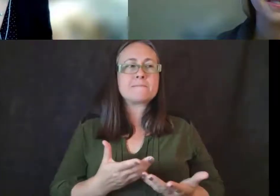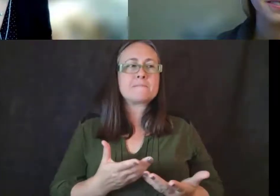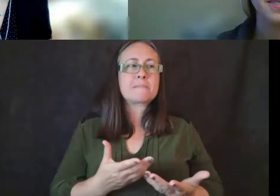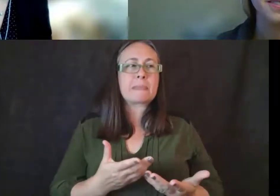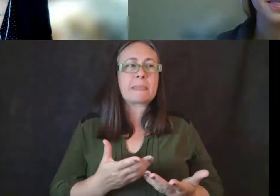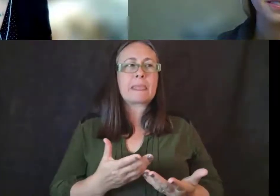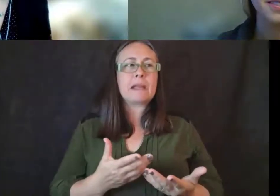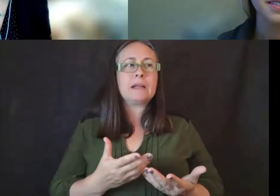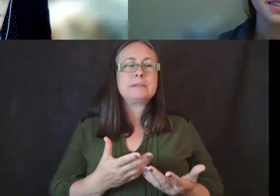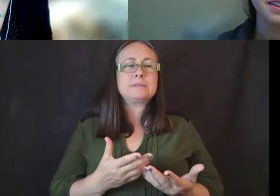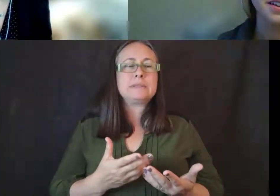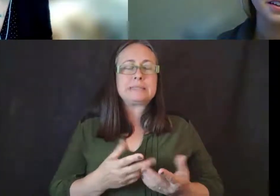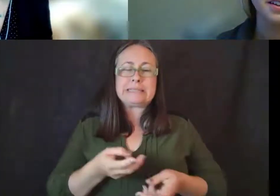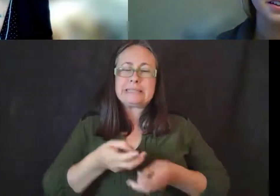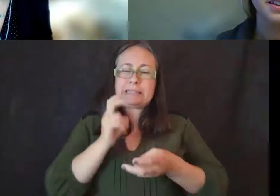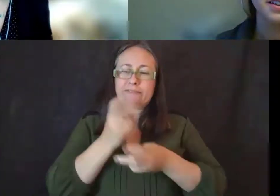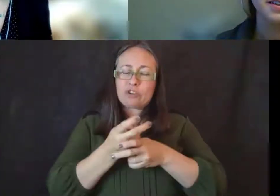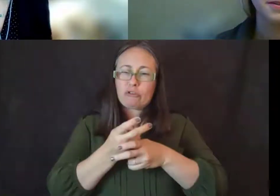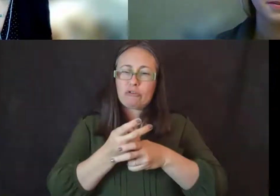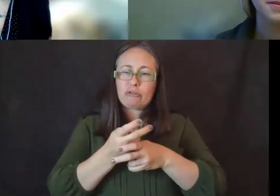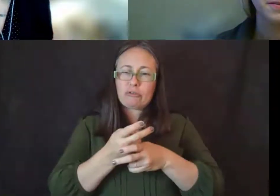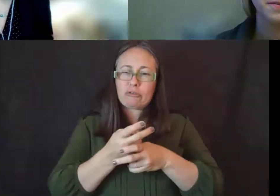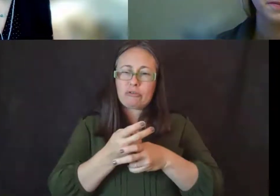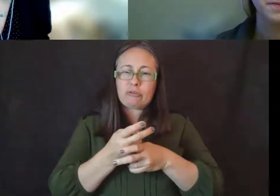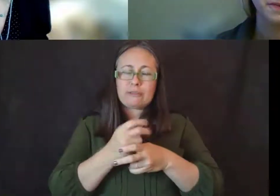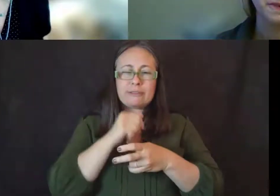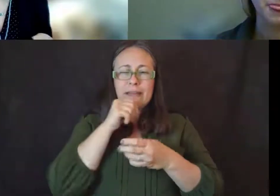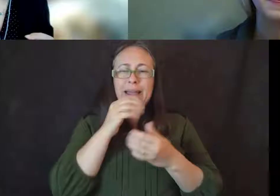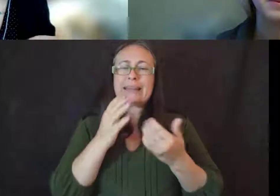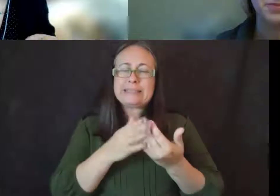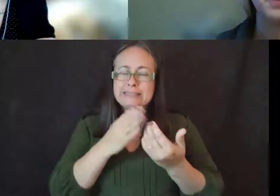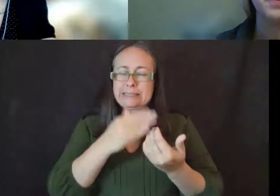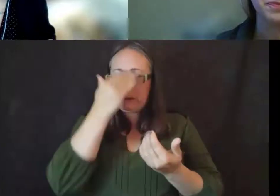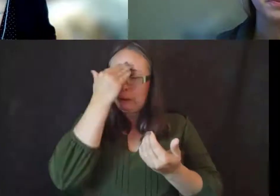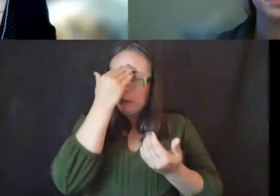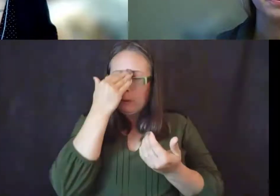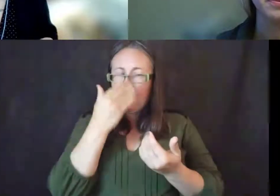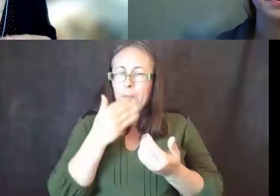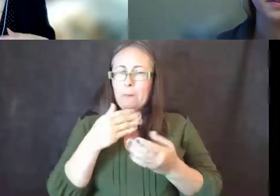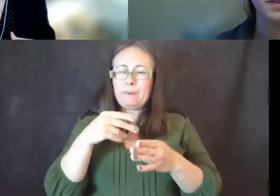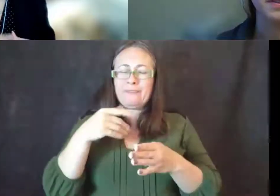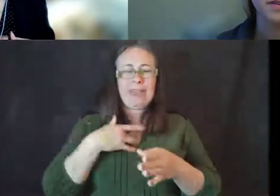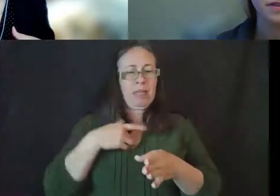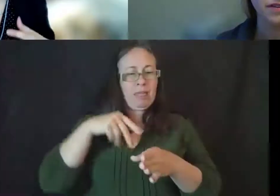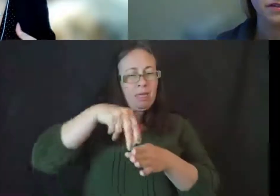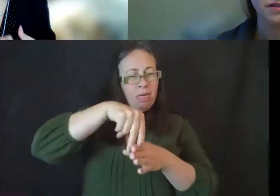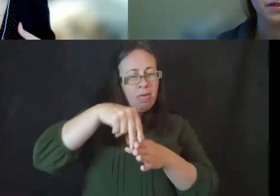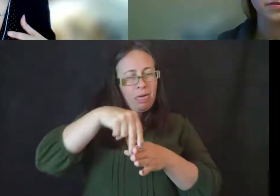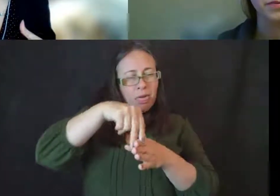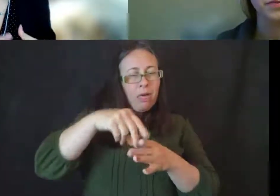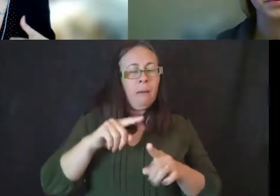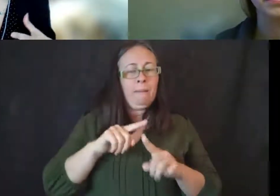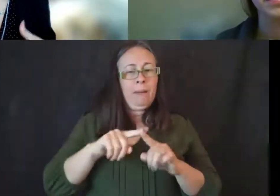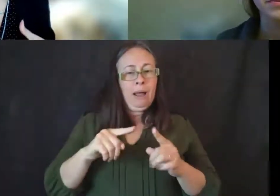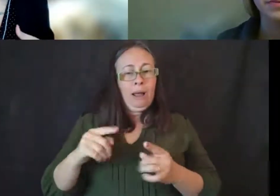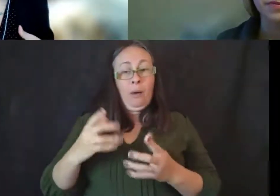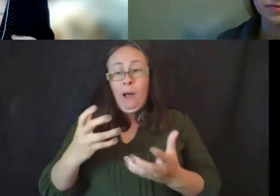It's a difficult … It's not easy. I know, but I think the idea is that we want to collect as much data as we can,